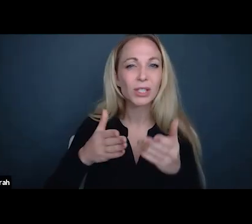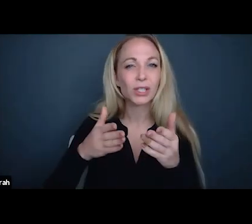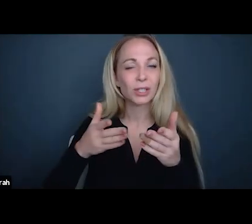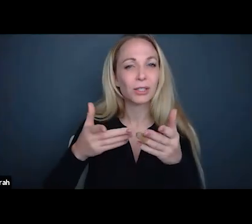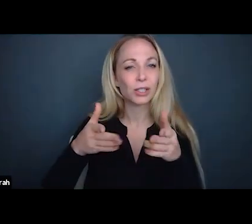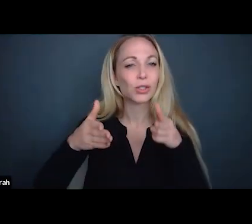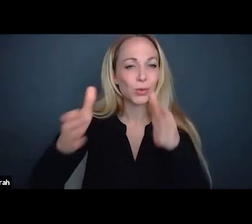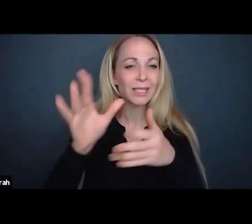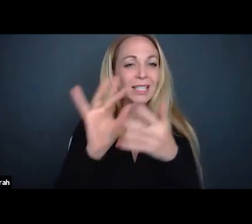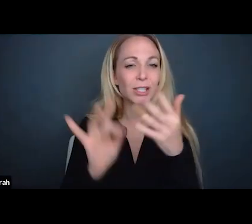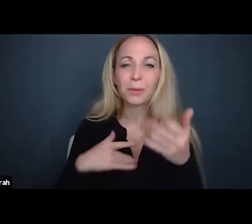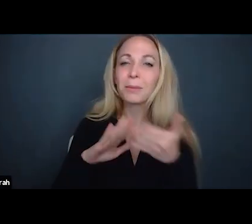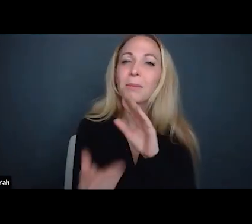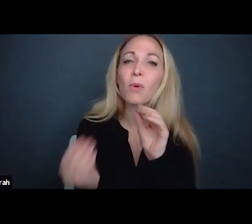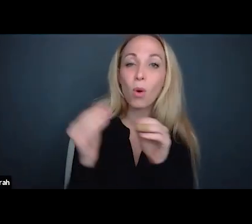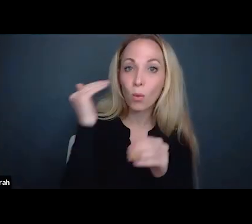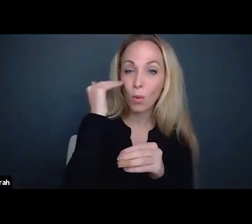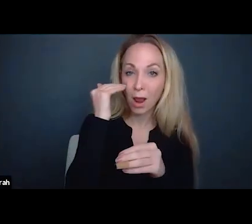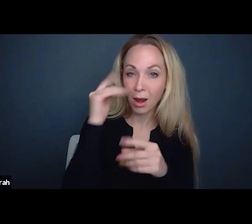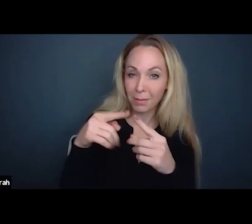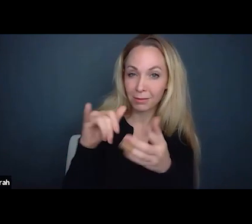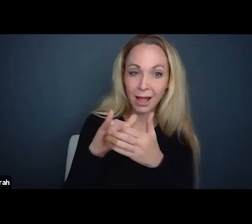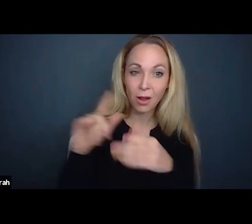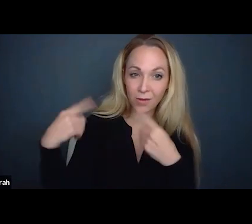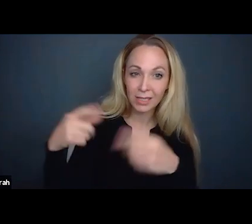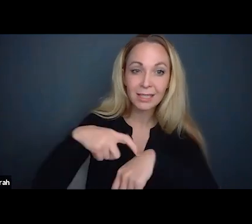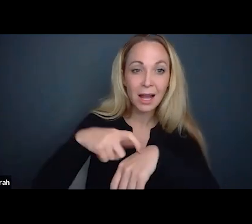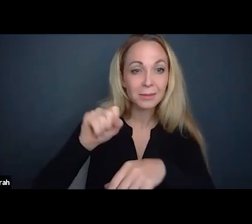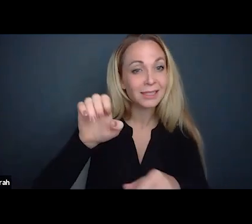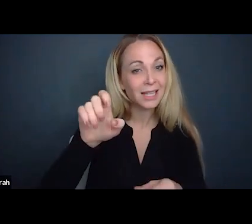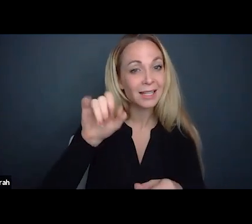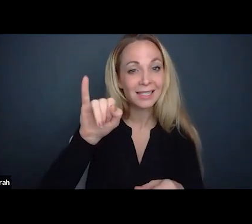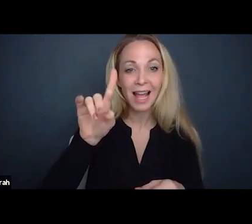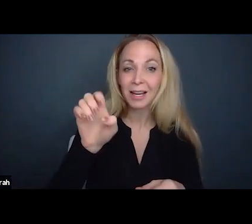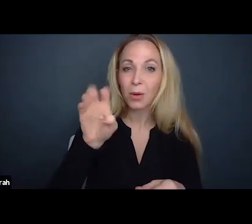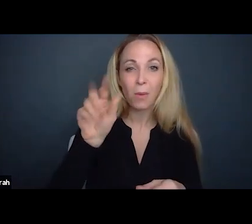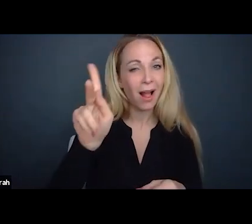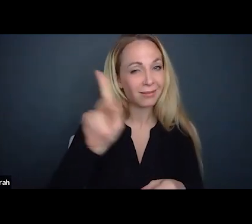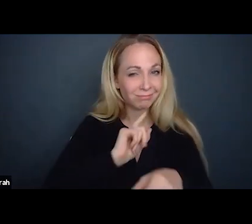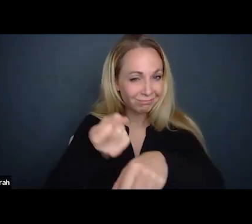We've become more aware of this over time as sidewalks have been very badly busted,